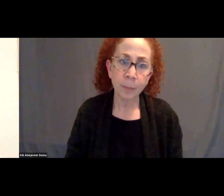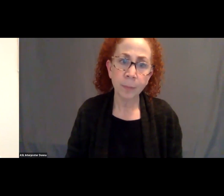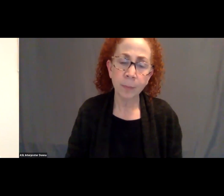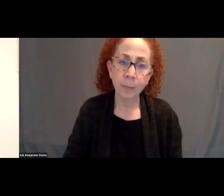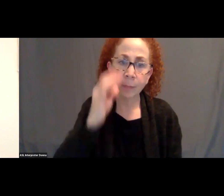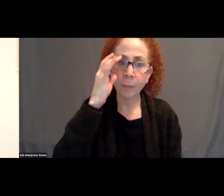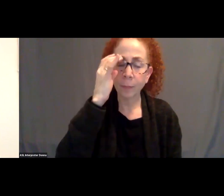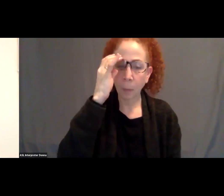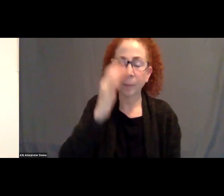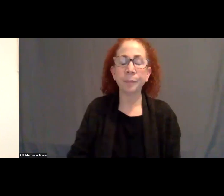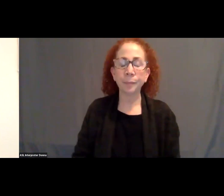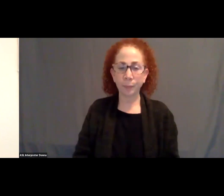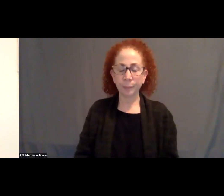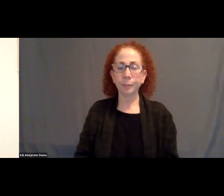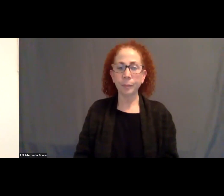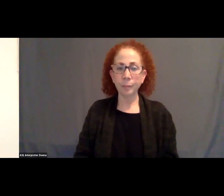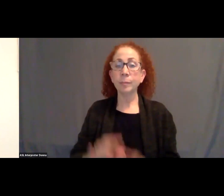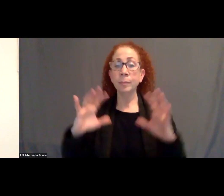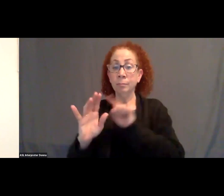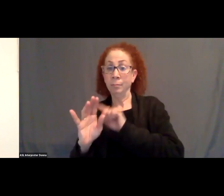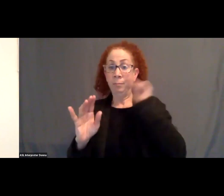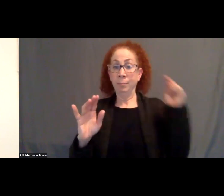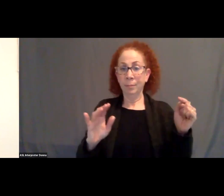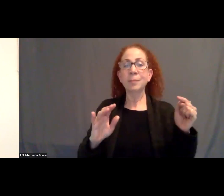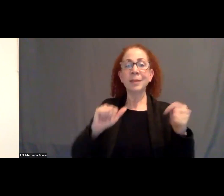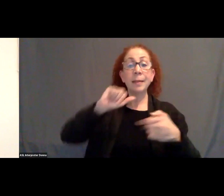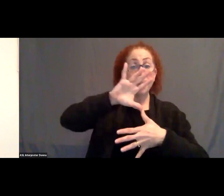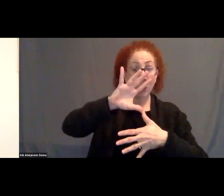Crossing the Atlantic to the Americas and the Caribbean,